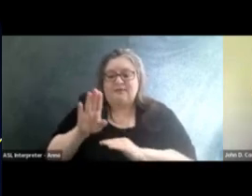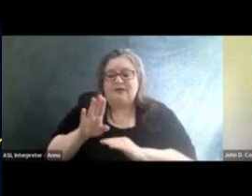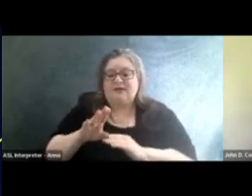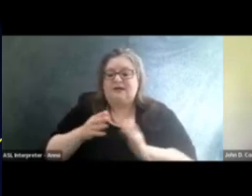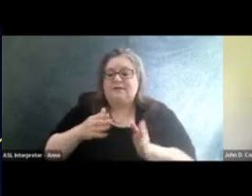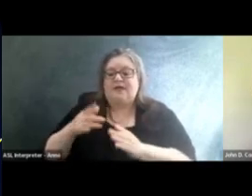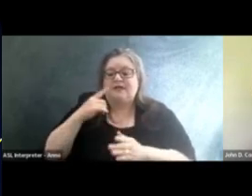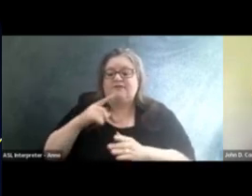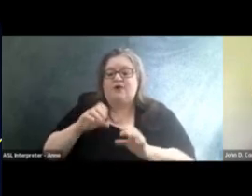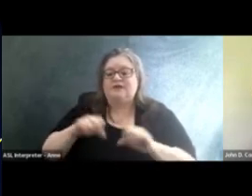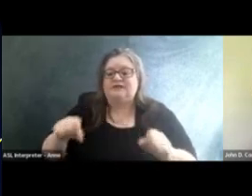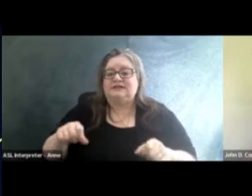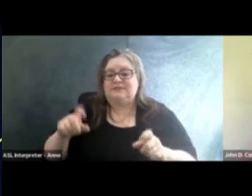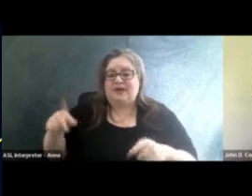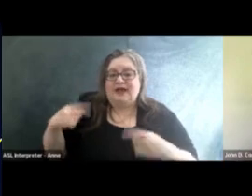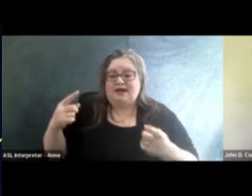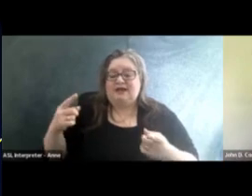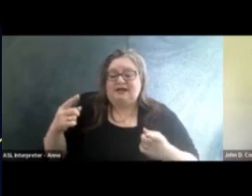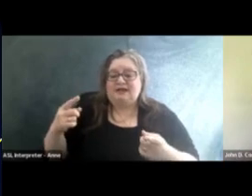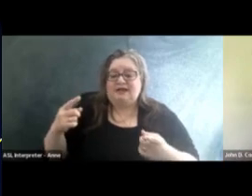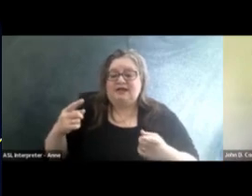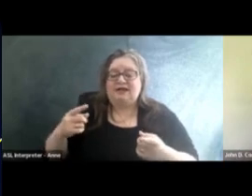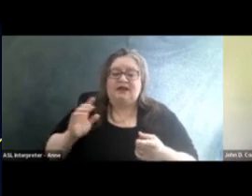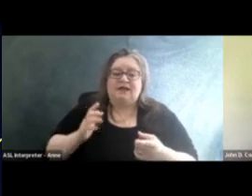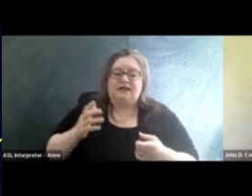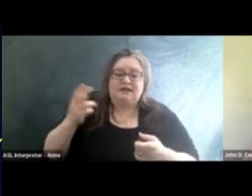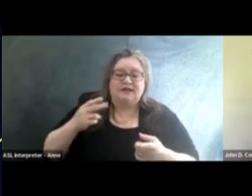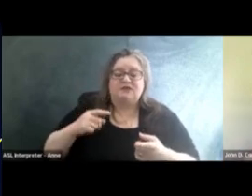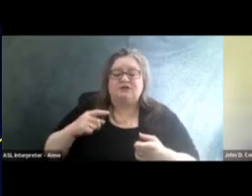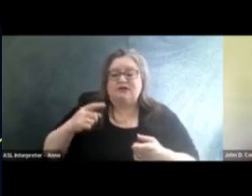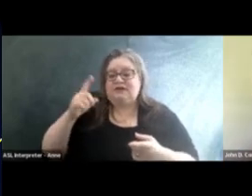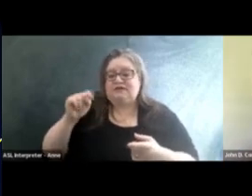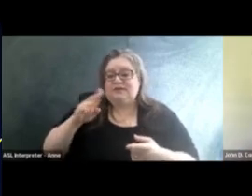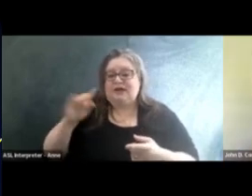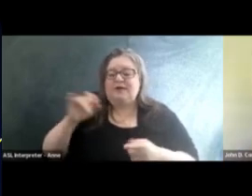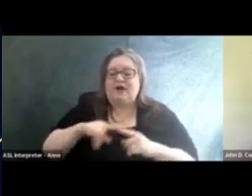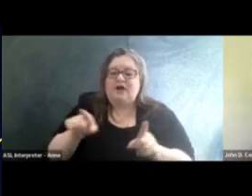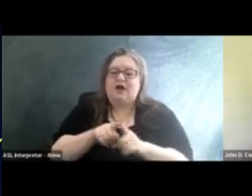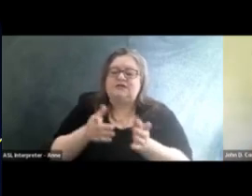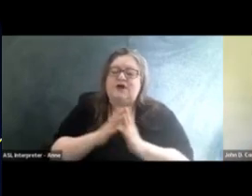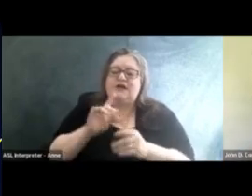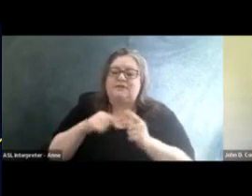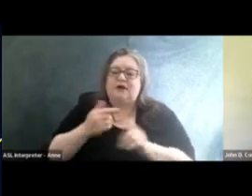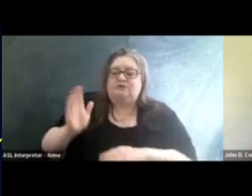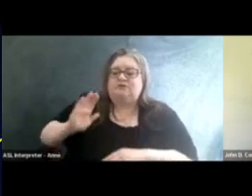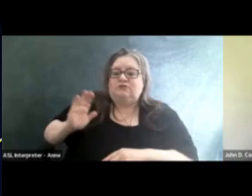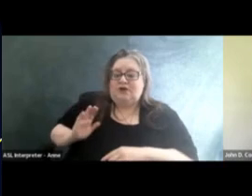for systematically getting at prior history of traumatic brain injury. But you can also ask about prior medical history, and